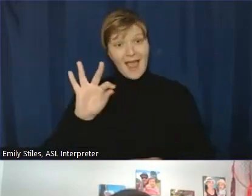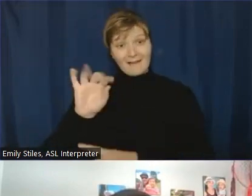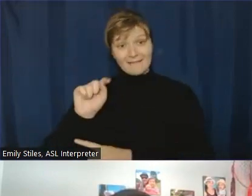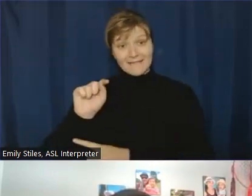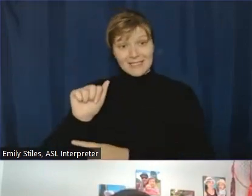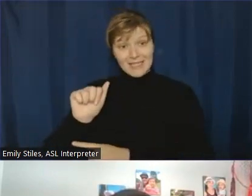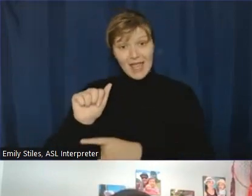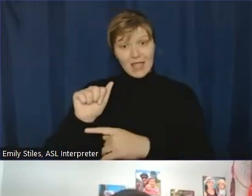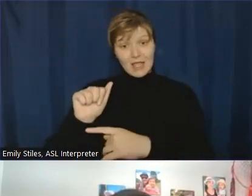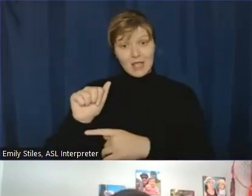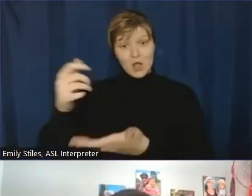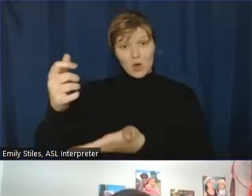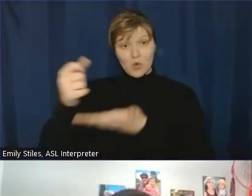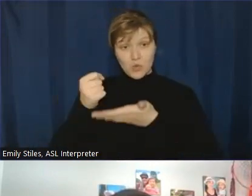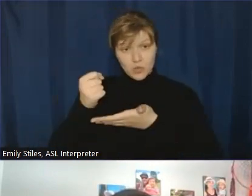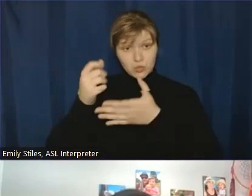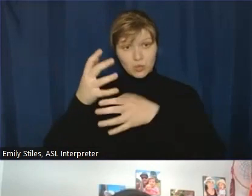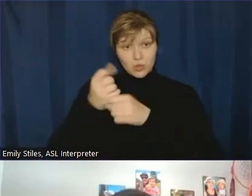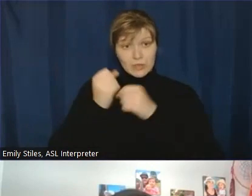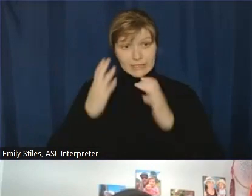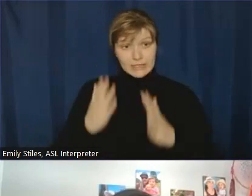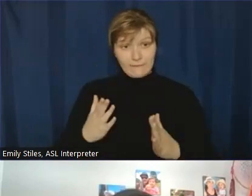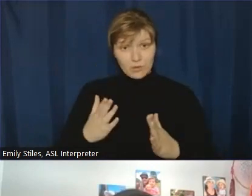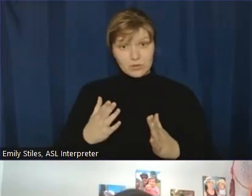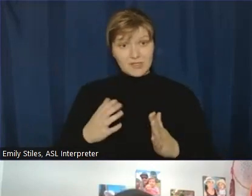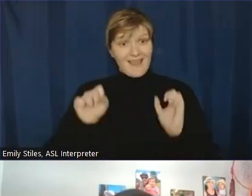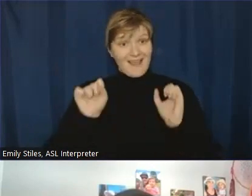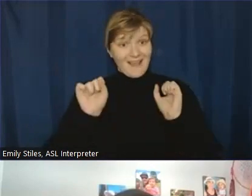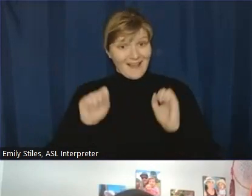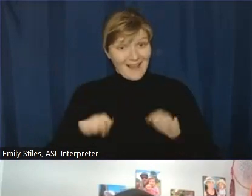of the normal service hours? The question is if that is an option? Yes, I think that’s an option,